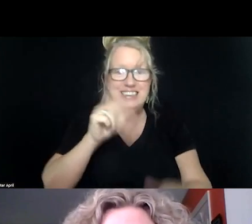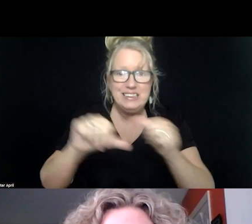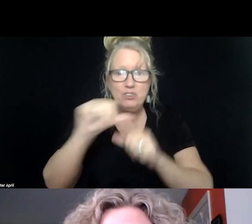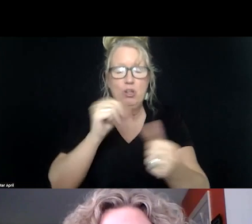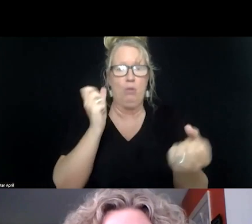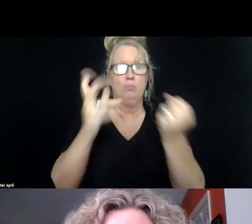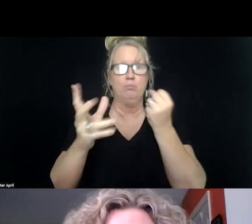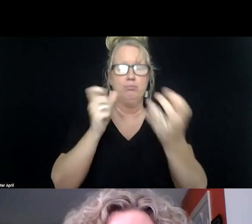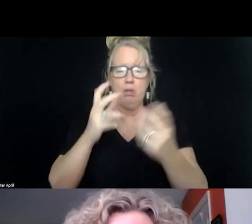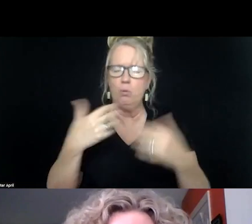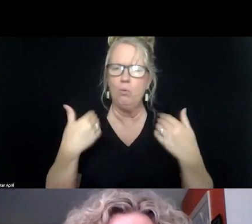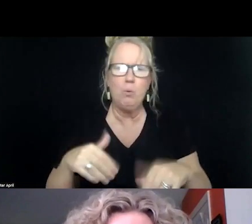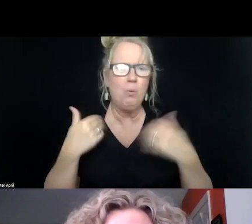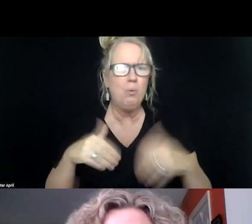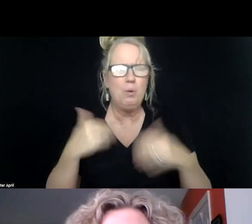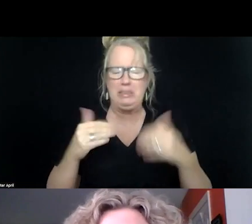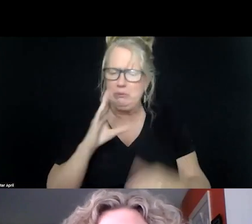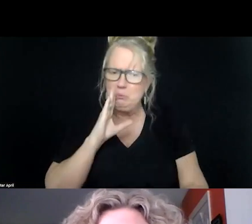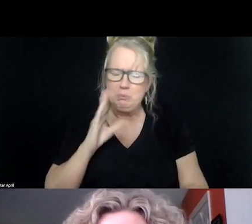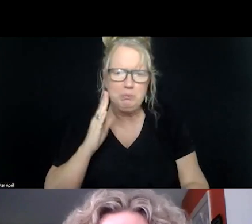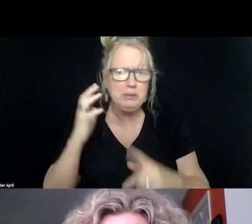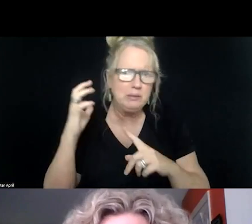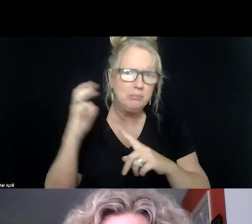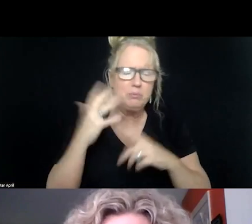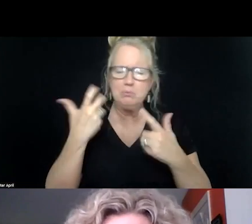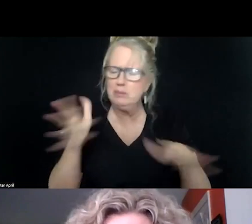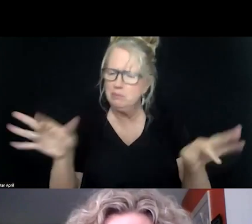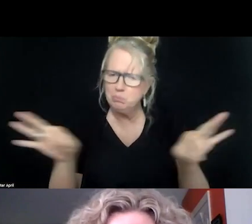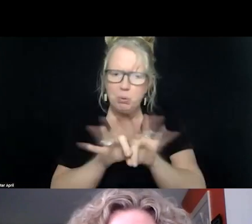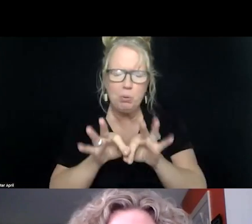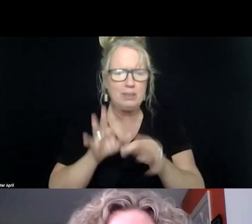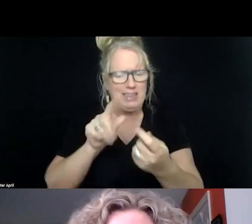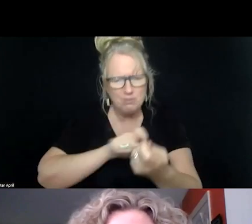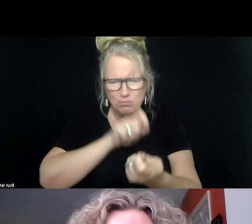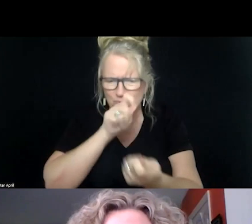THAT IS SUCH A BIG DEAL TO HAVE ACCURATE COMMUNICATION, TO HAVE A